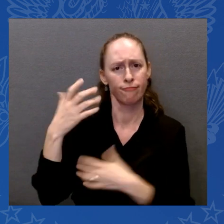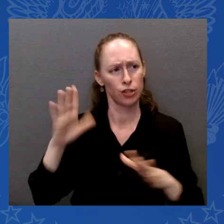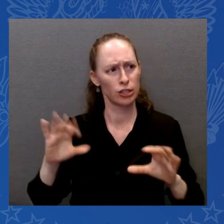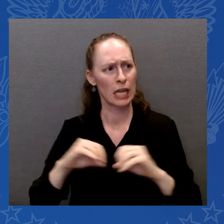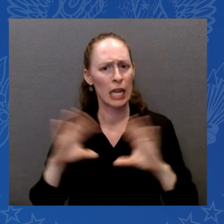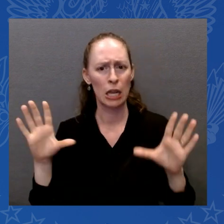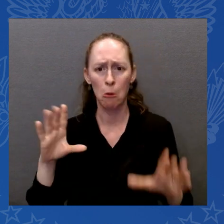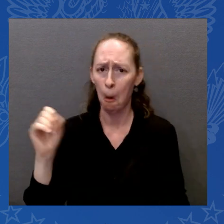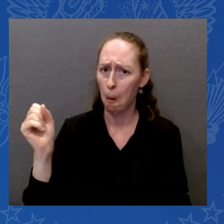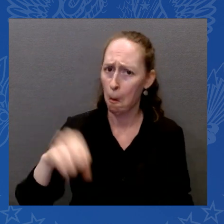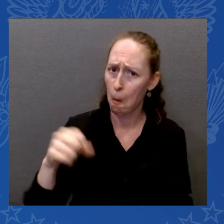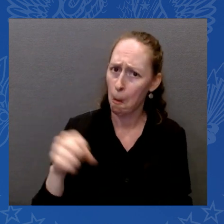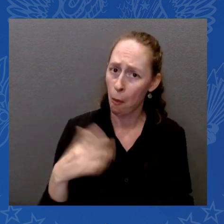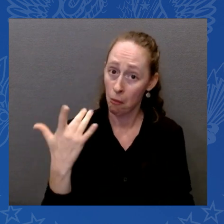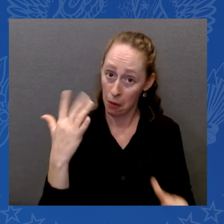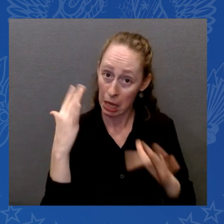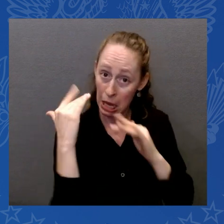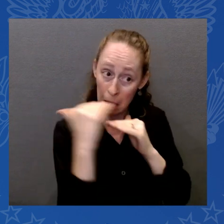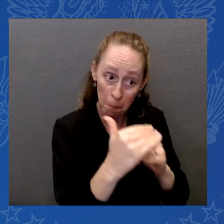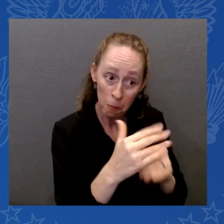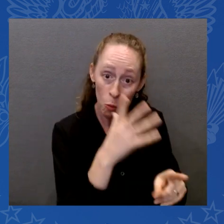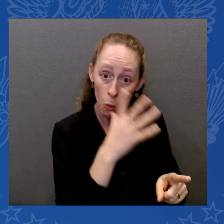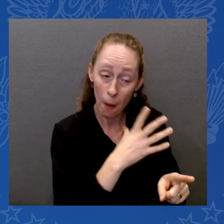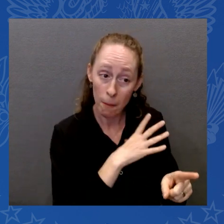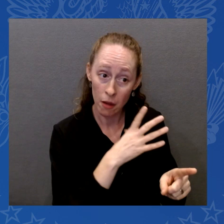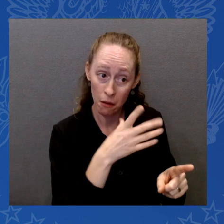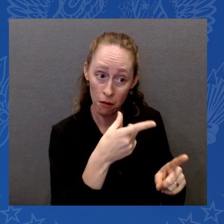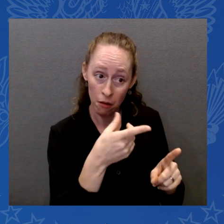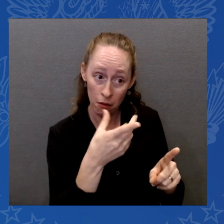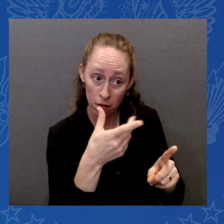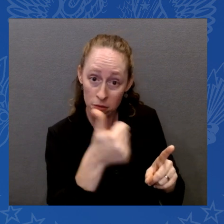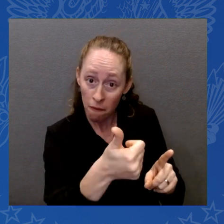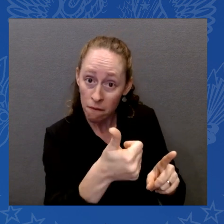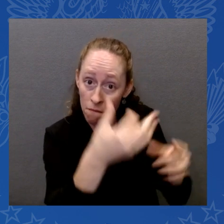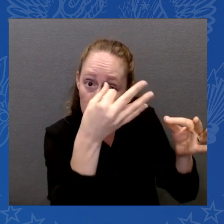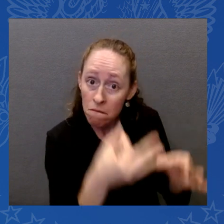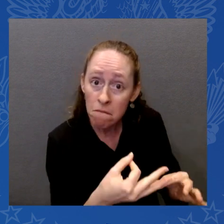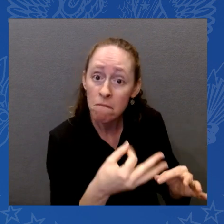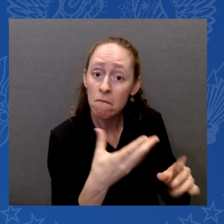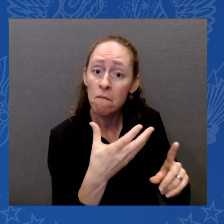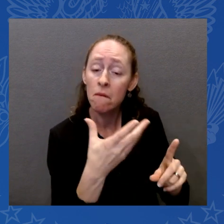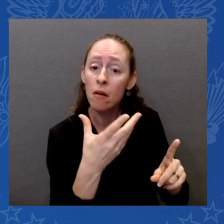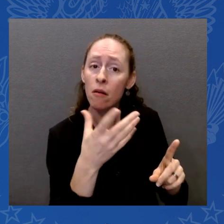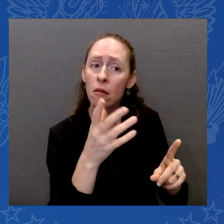in things like contraception. And so it was no surprise that we're seeing extremist laws